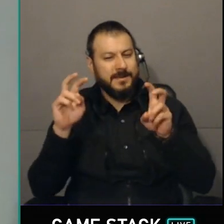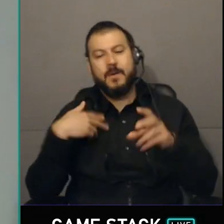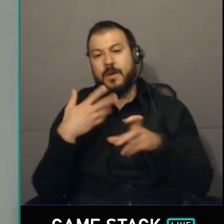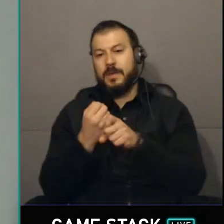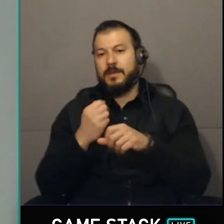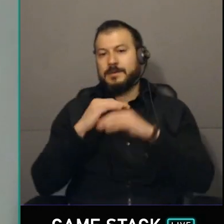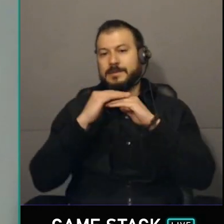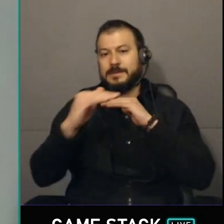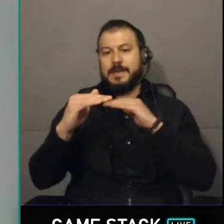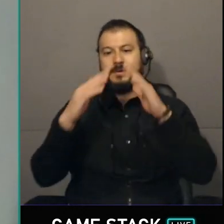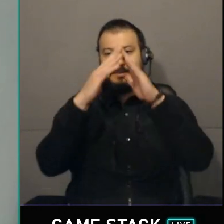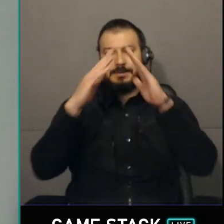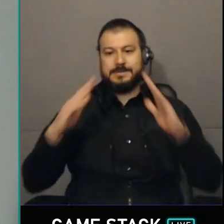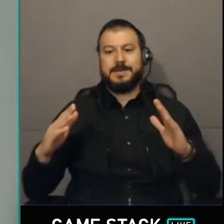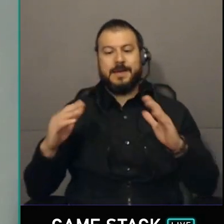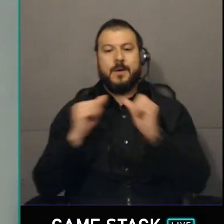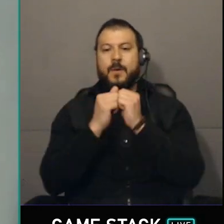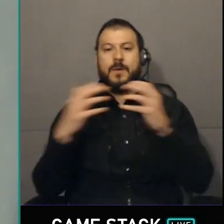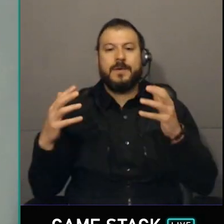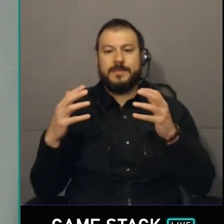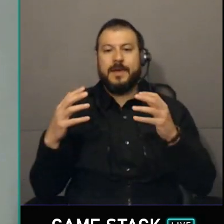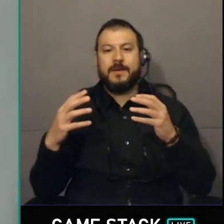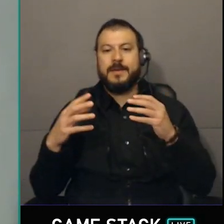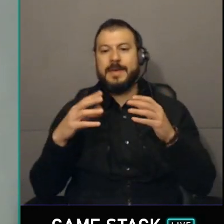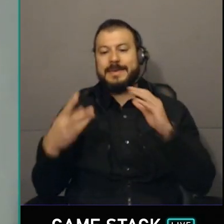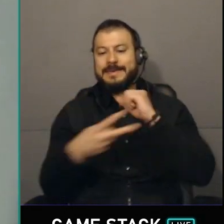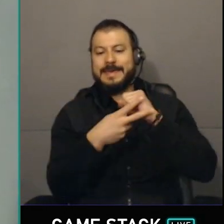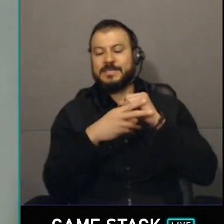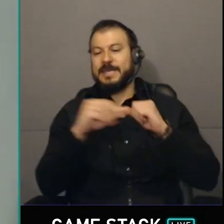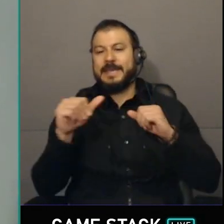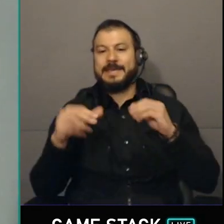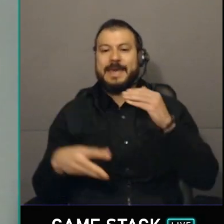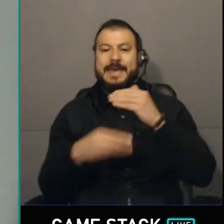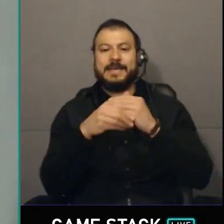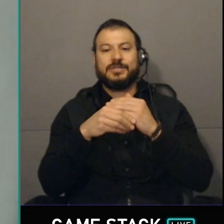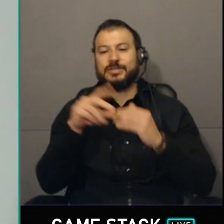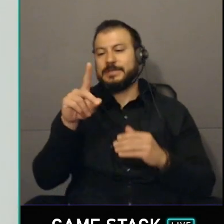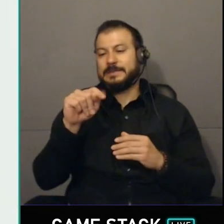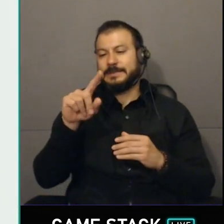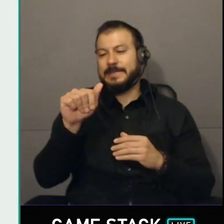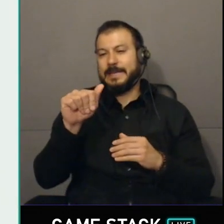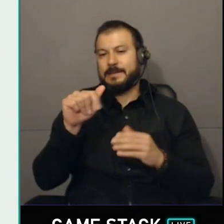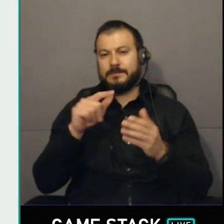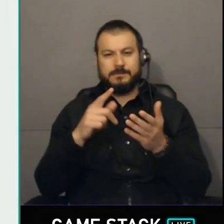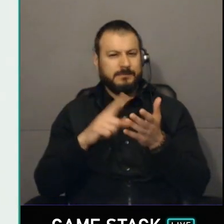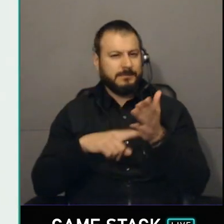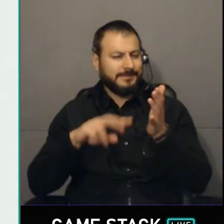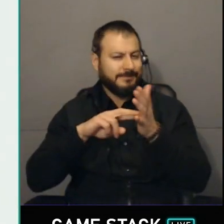of bodies without caching any extra simulation data. Let's breakdown what that means.